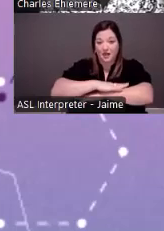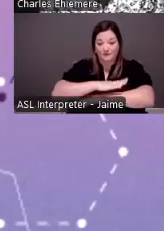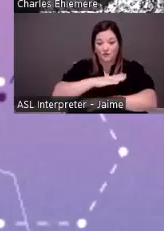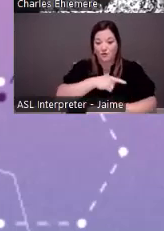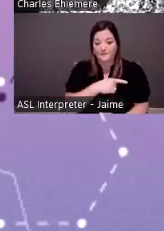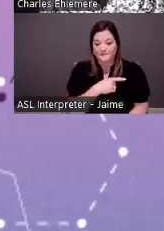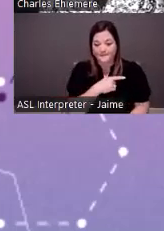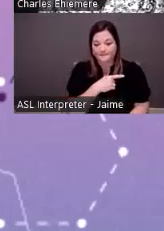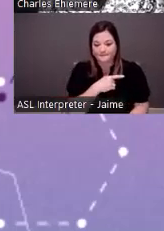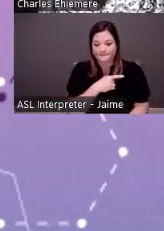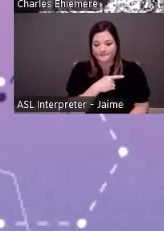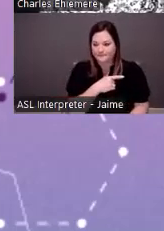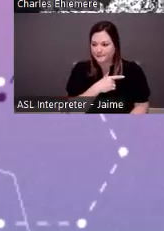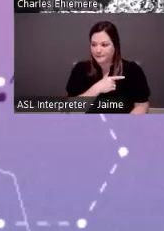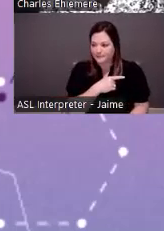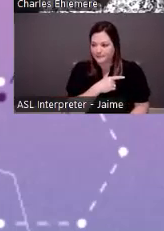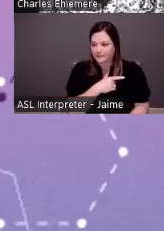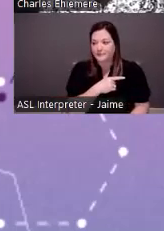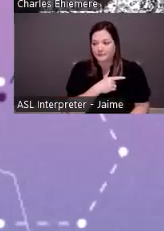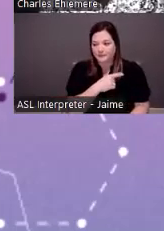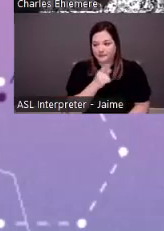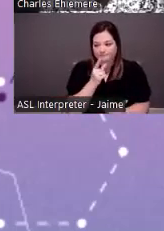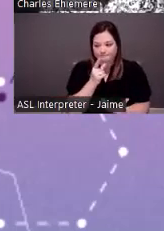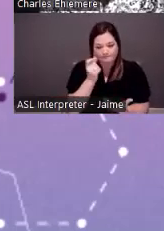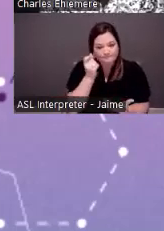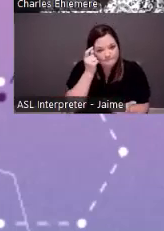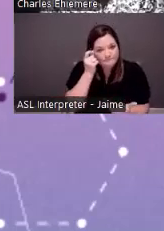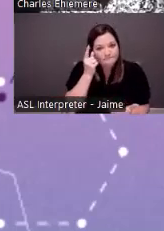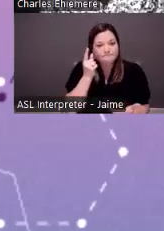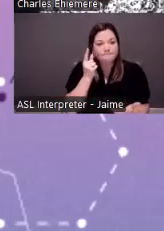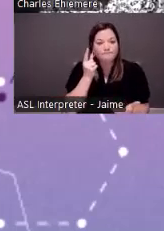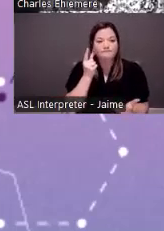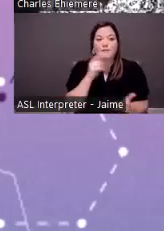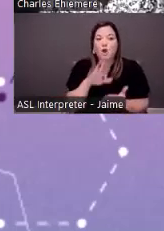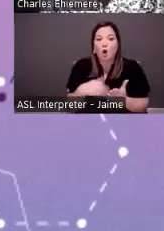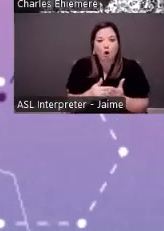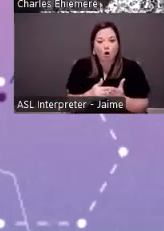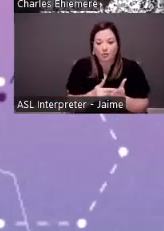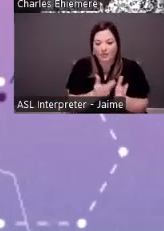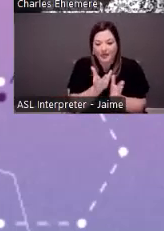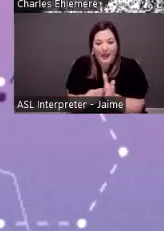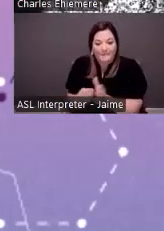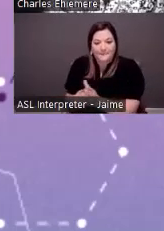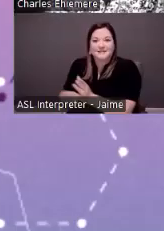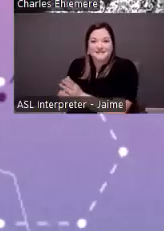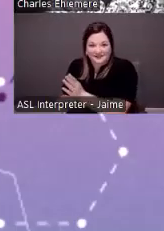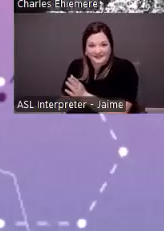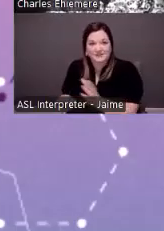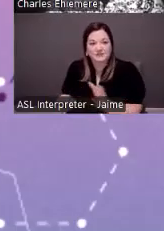with the mind of understanding all these gaps. It's a hybrid digital health platform